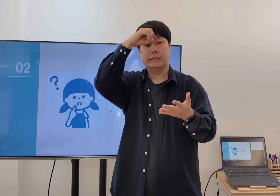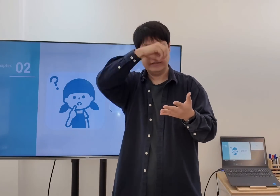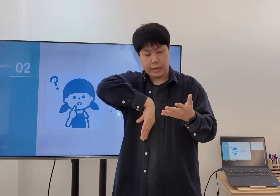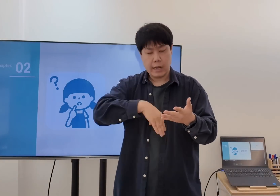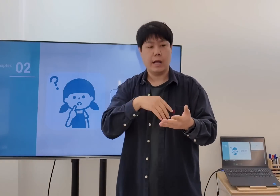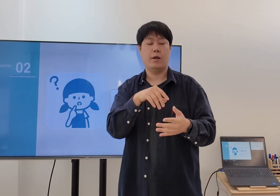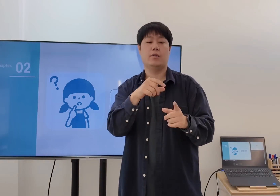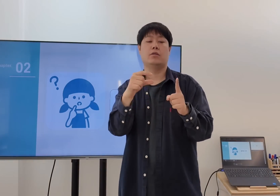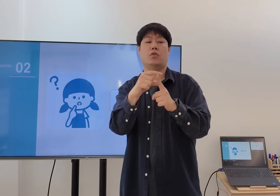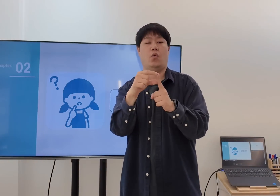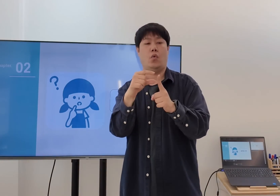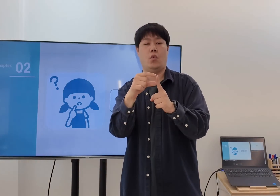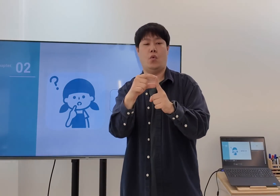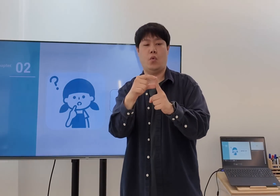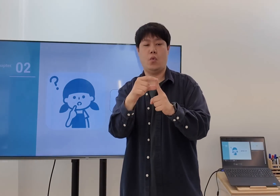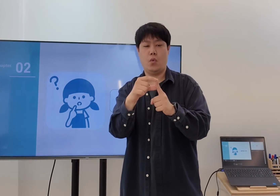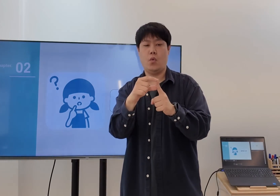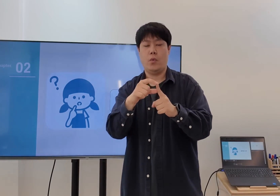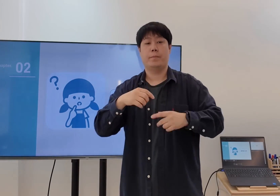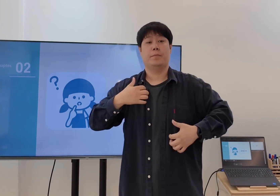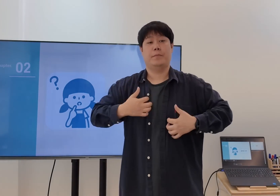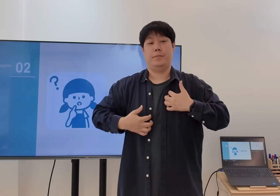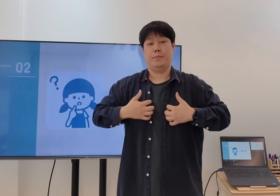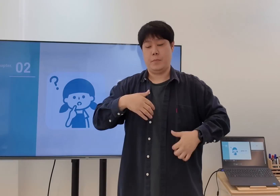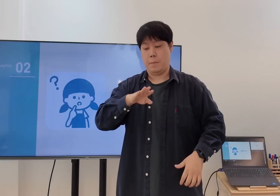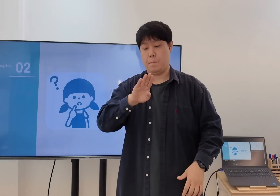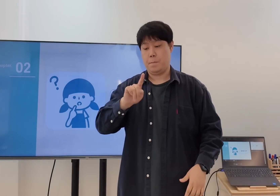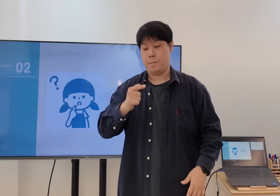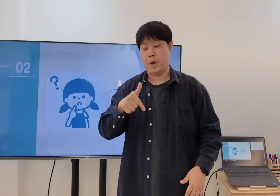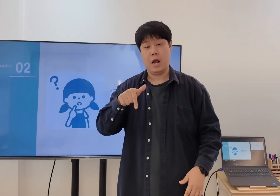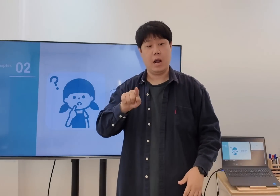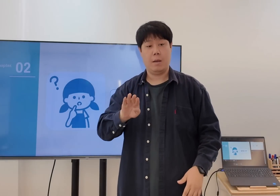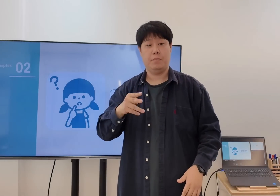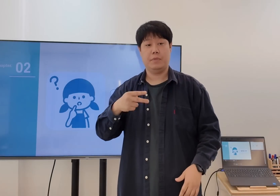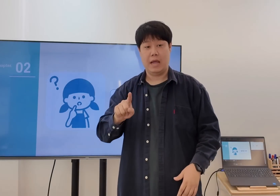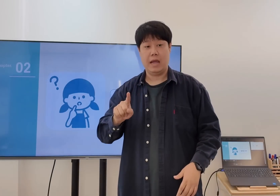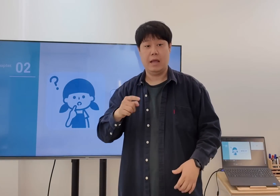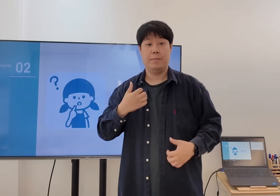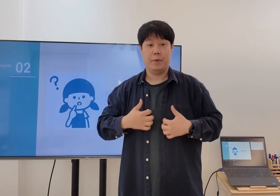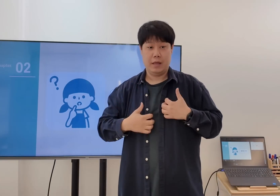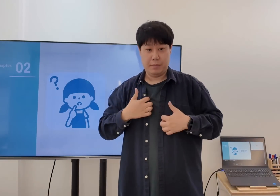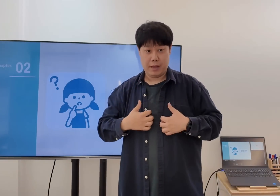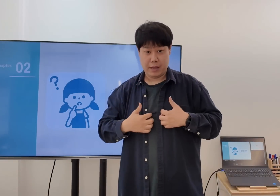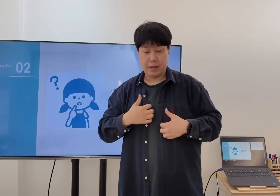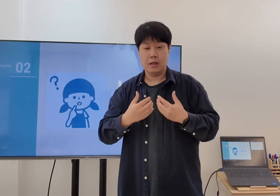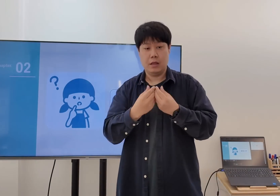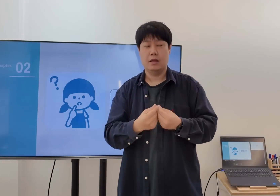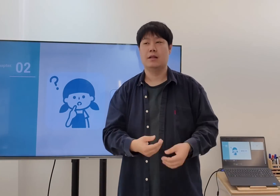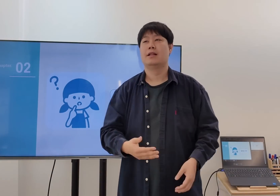just words. For example, when you say nice to meet you,